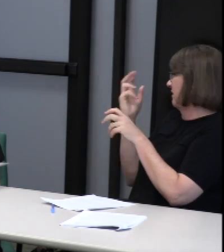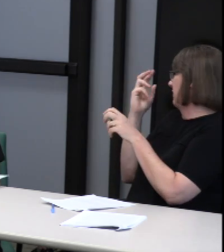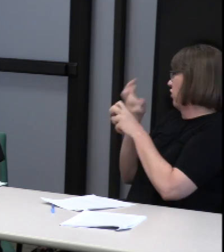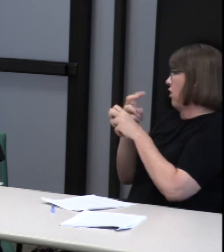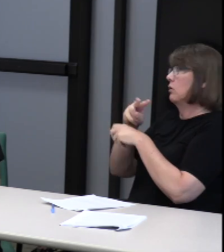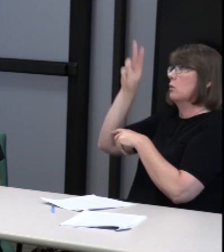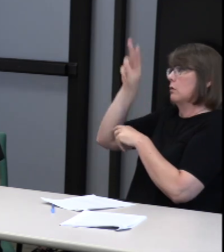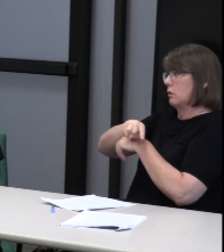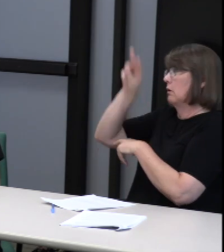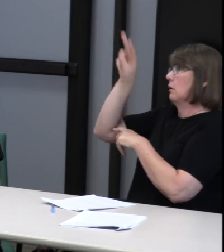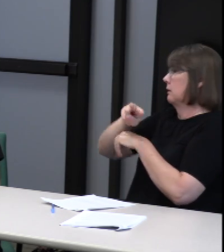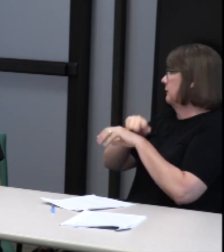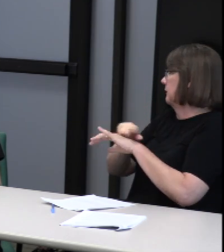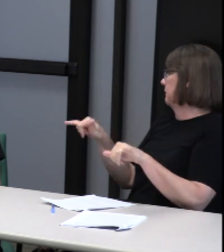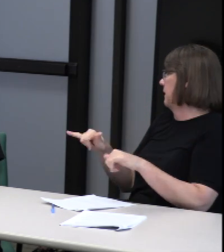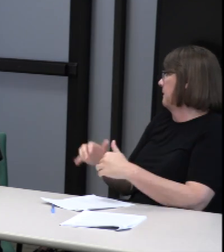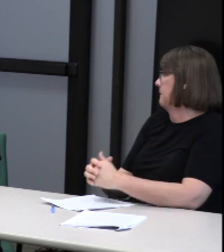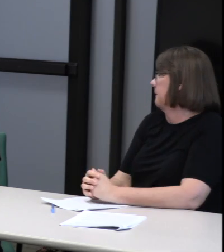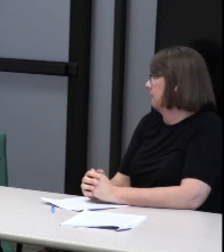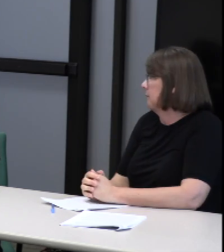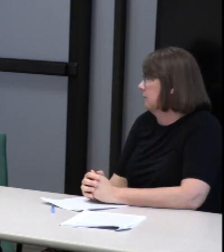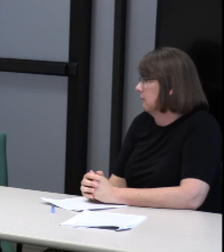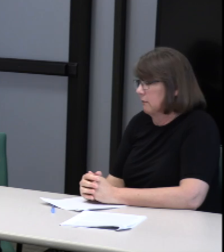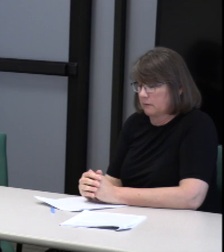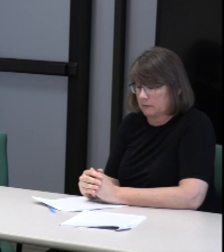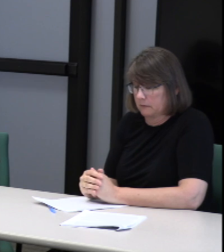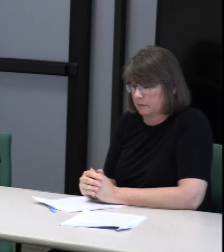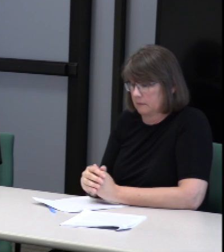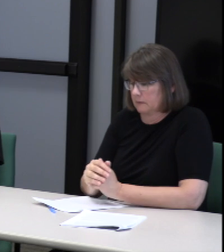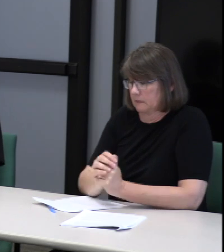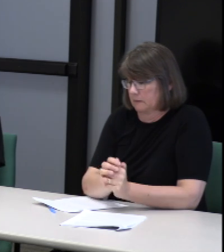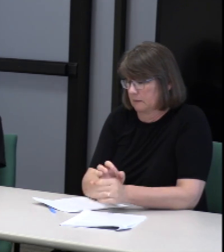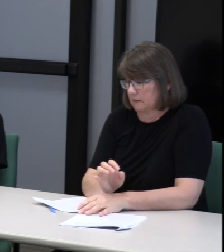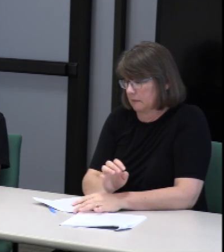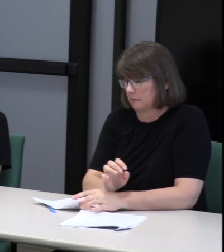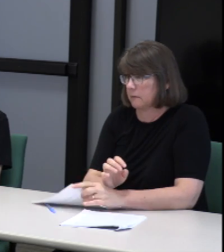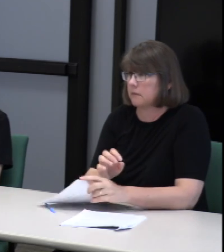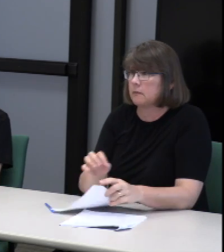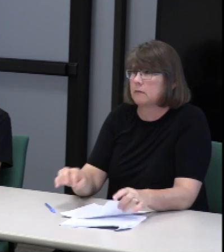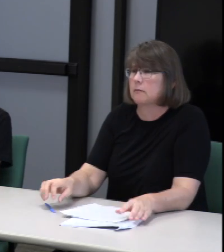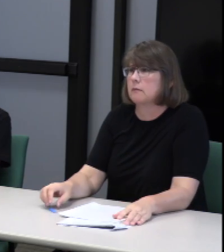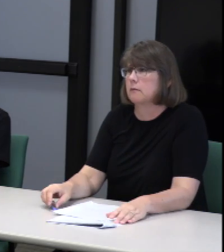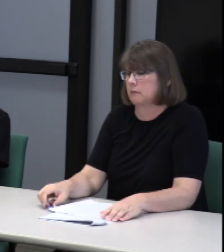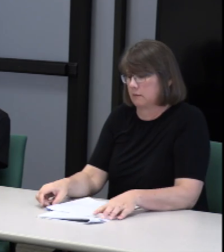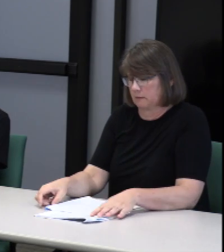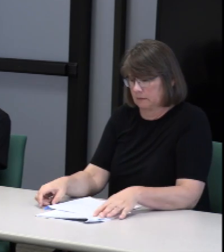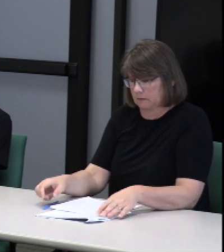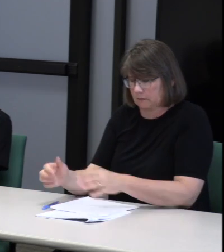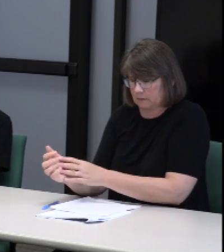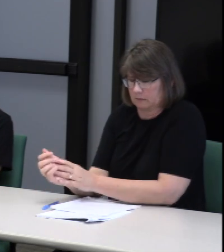advanced classes, it's going to be more and more difficult to notetake and look at the board and watch the interpreter all at the same time.